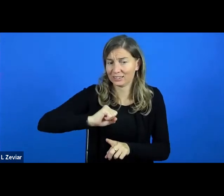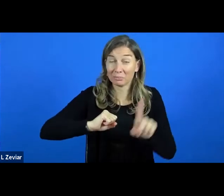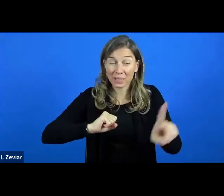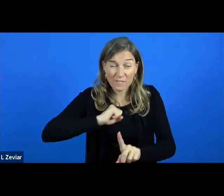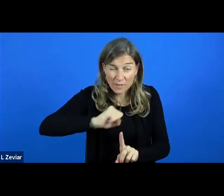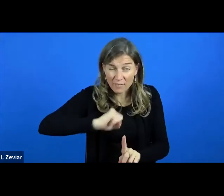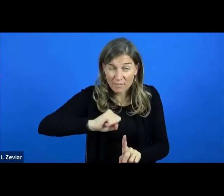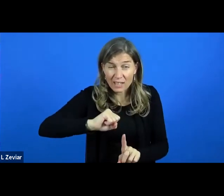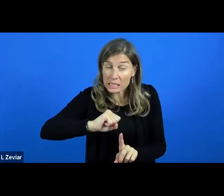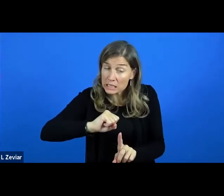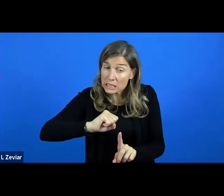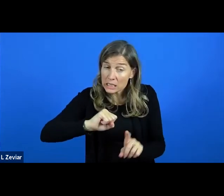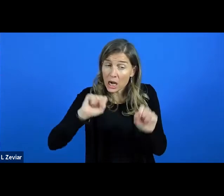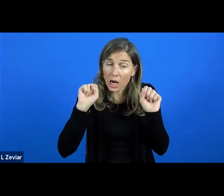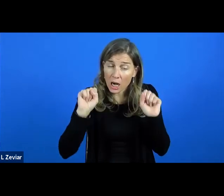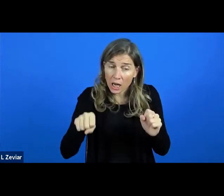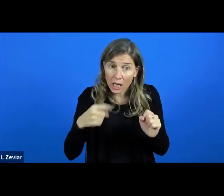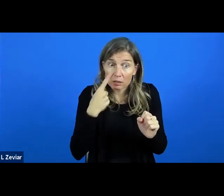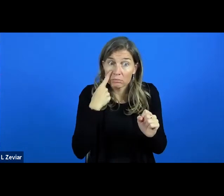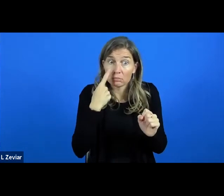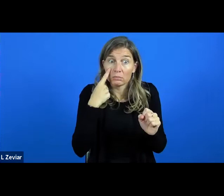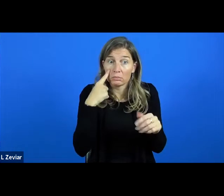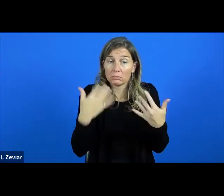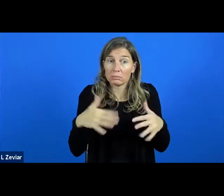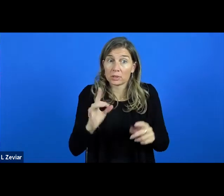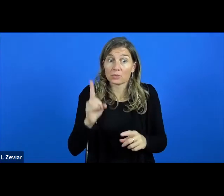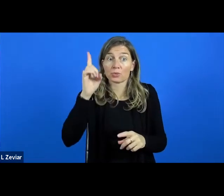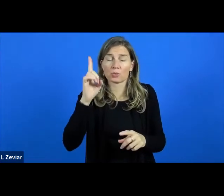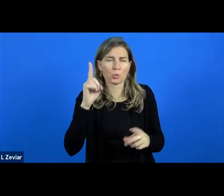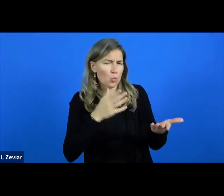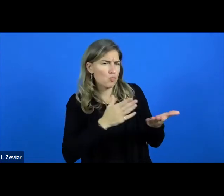this could be dangerous if you forget the rights and the procedures